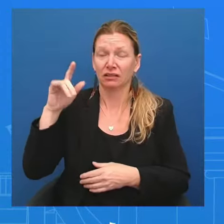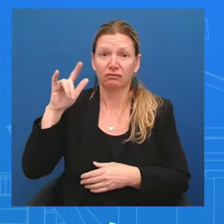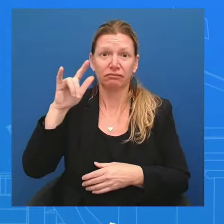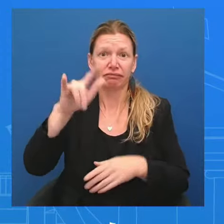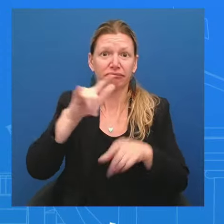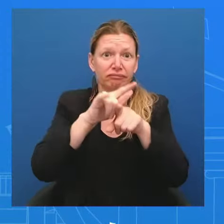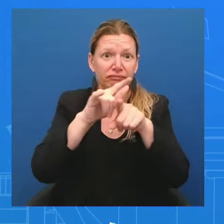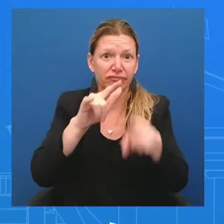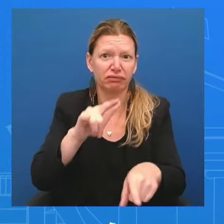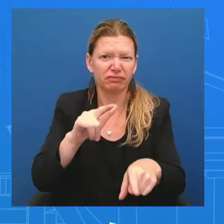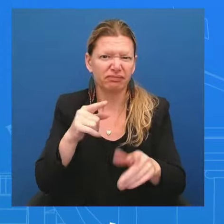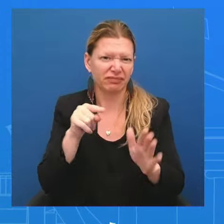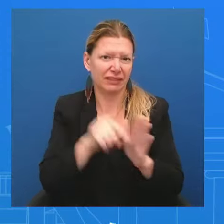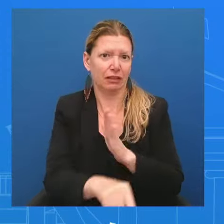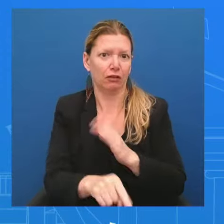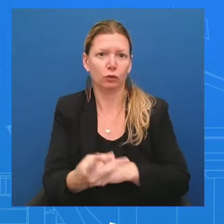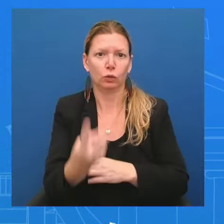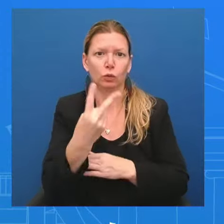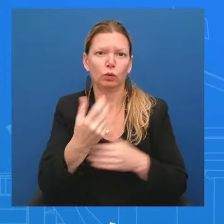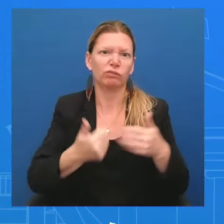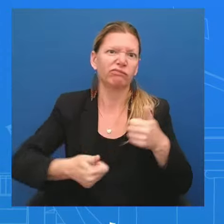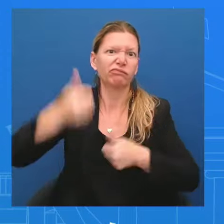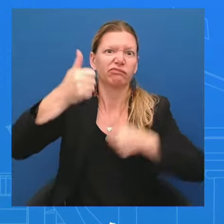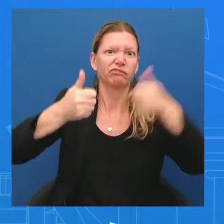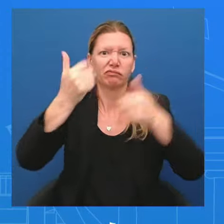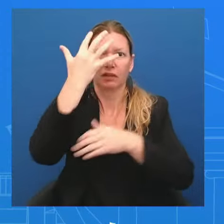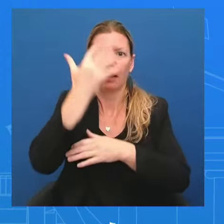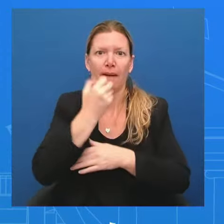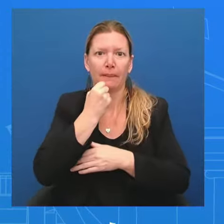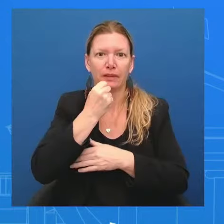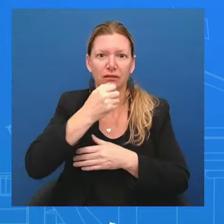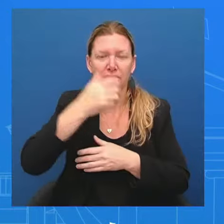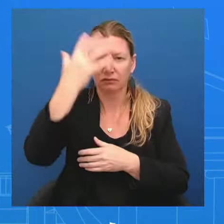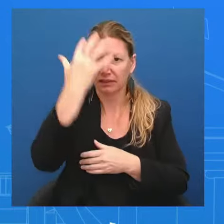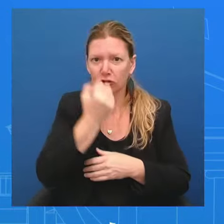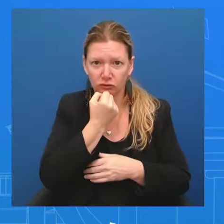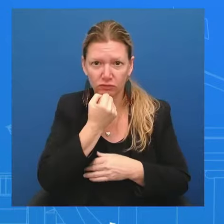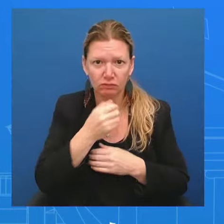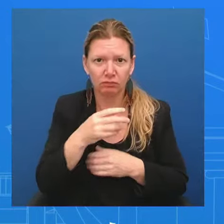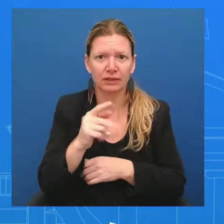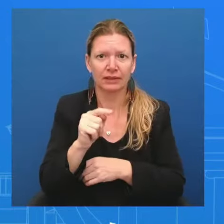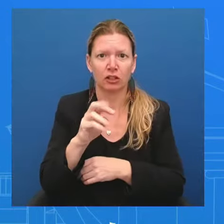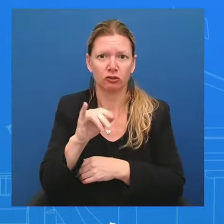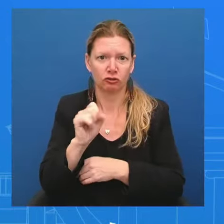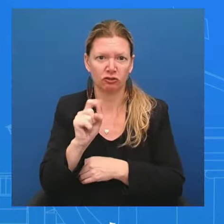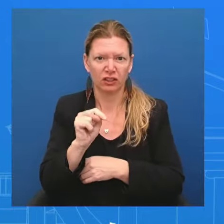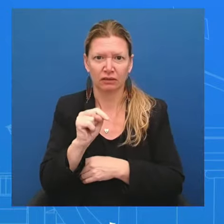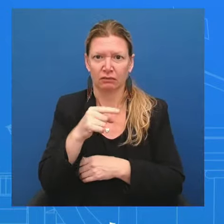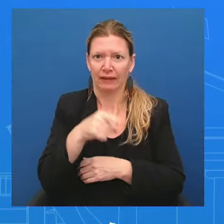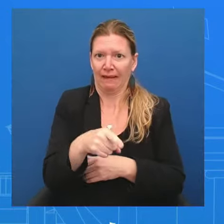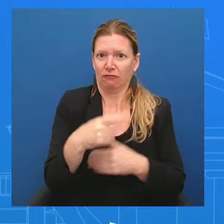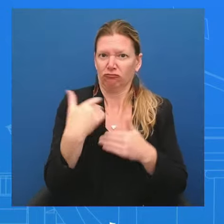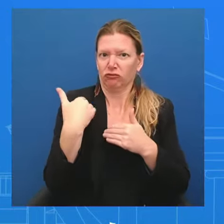who are directly responsible for attacks against the Israeli people. But as we've also said many times,